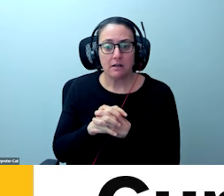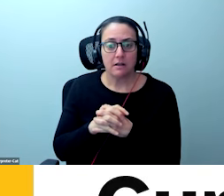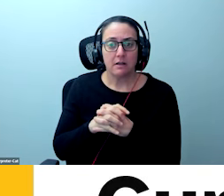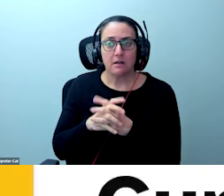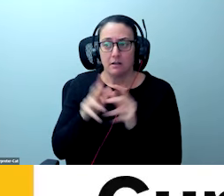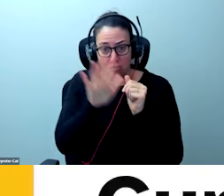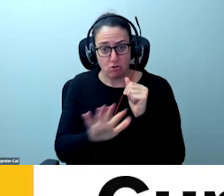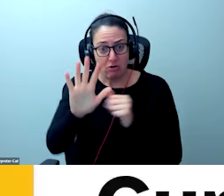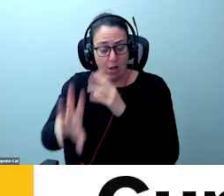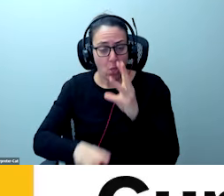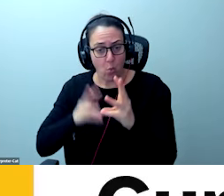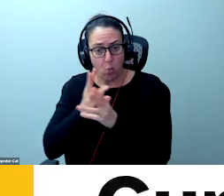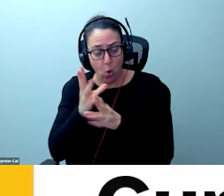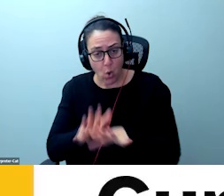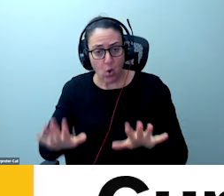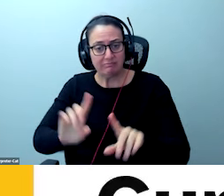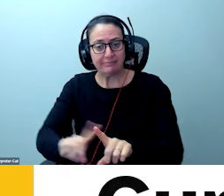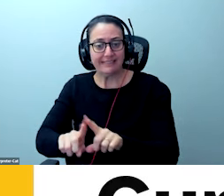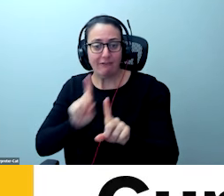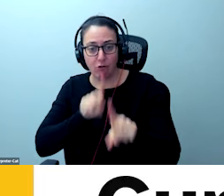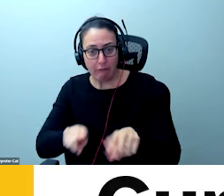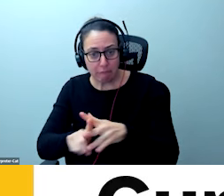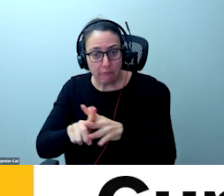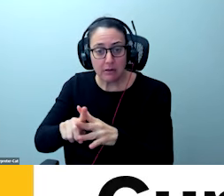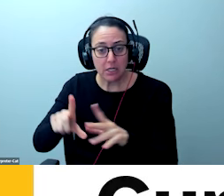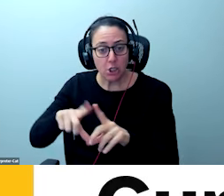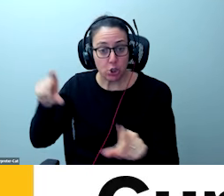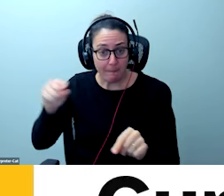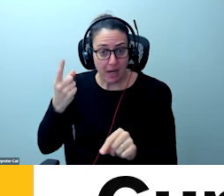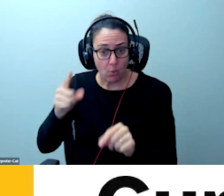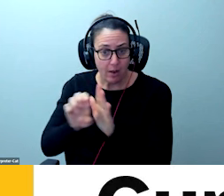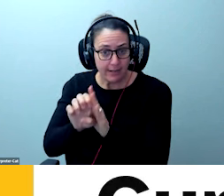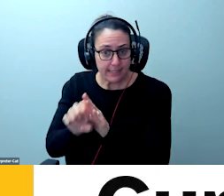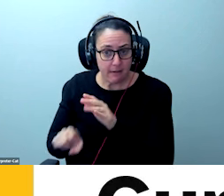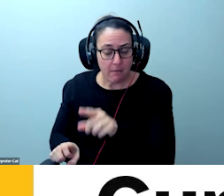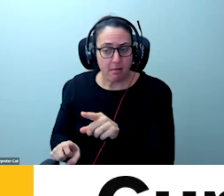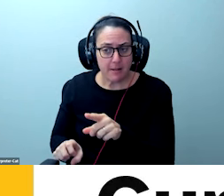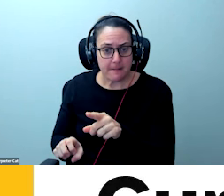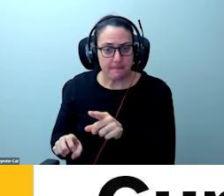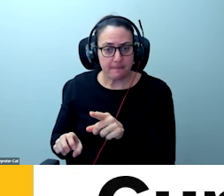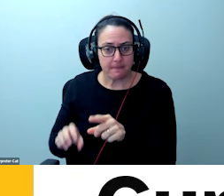were different solutions emerging. Japan's one of those examples of 10G blocks